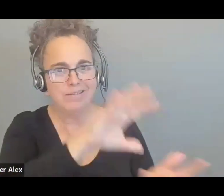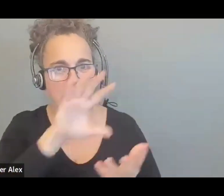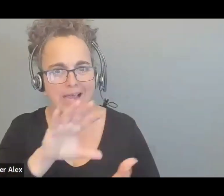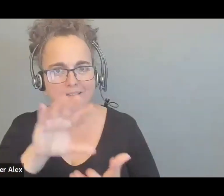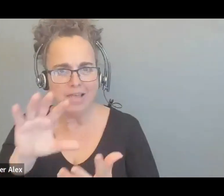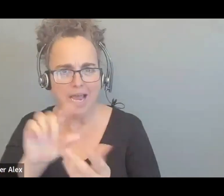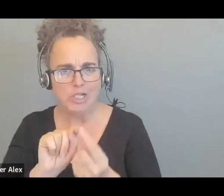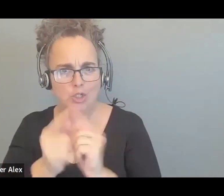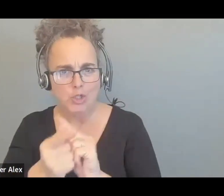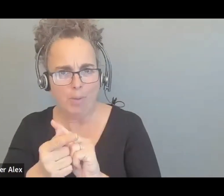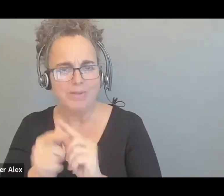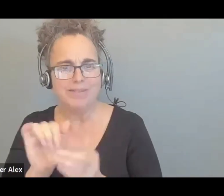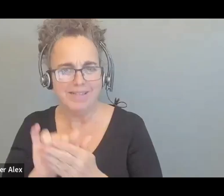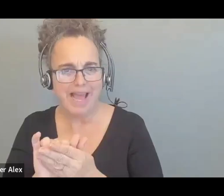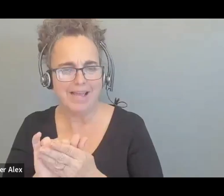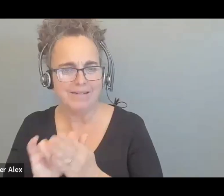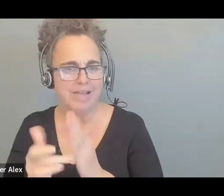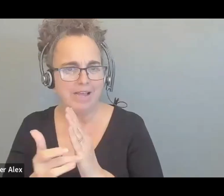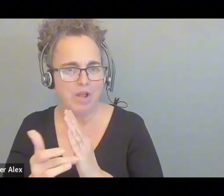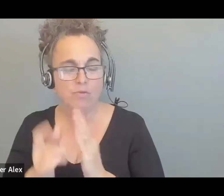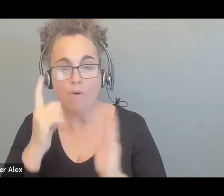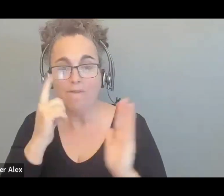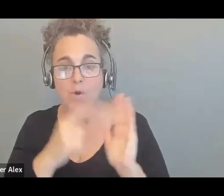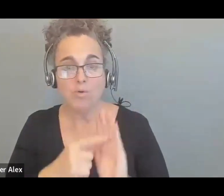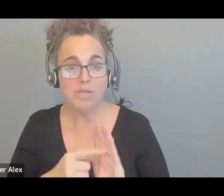For instance, if the focus order